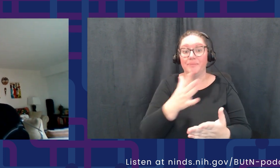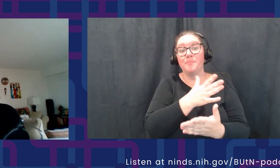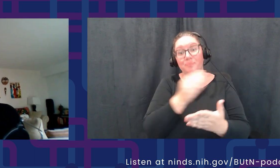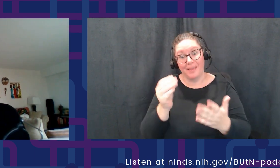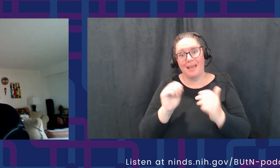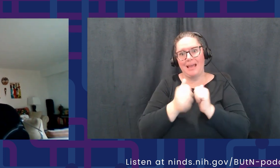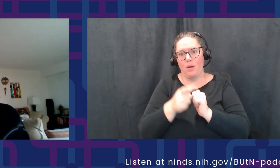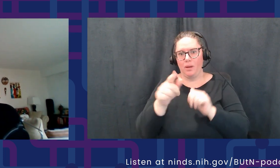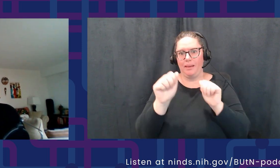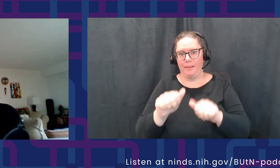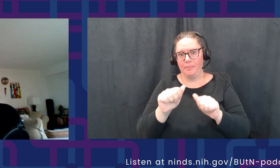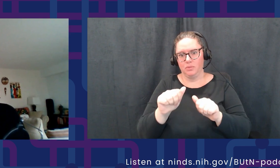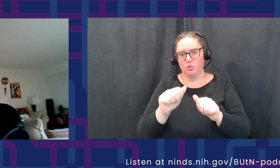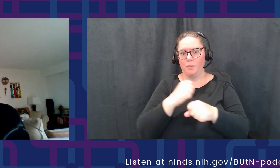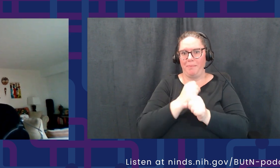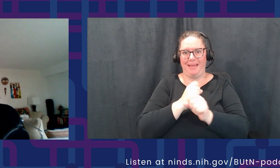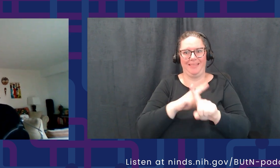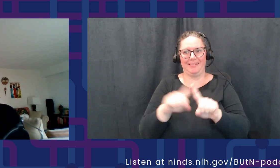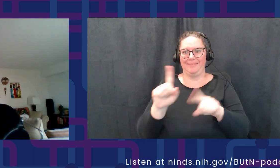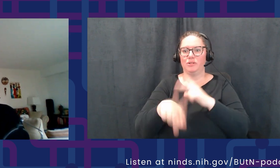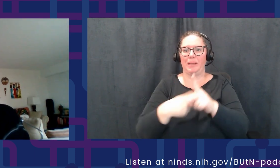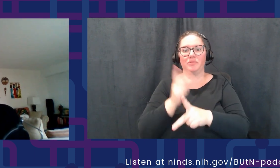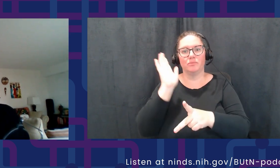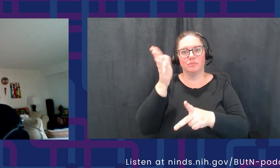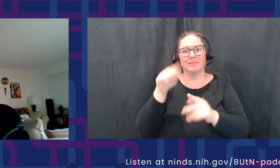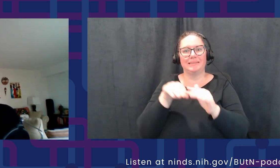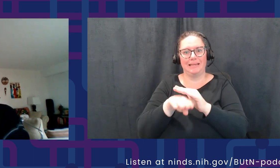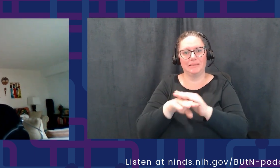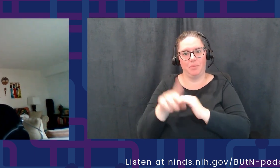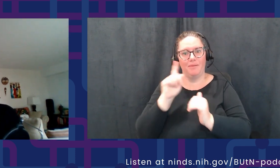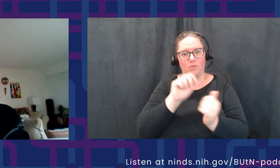you're able to make those different types of presentations accessible for everyone?